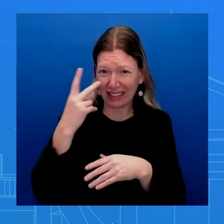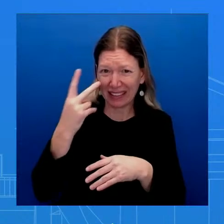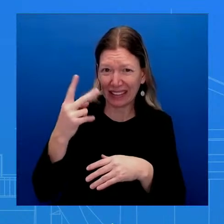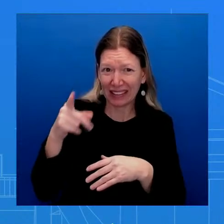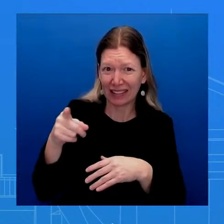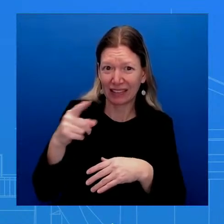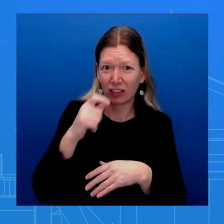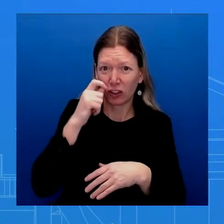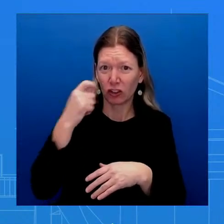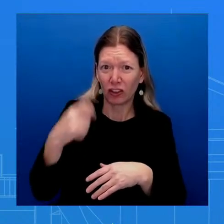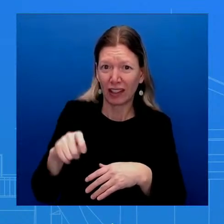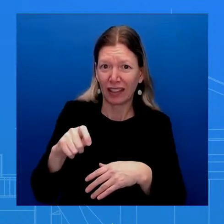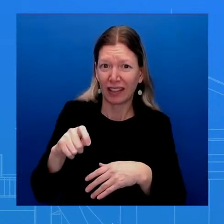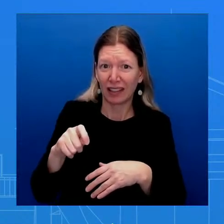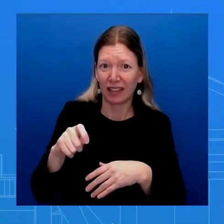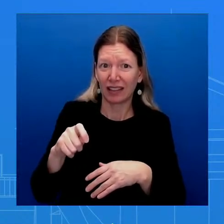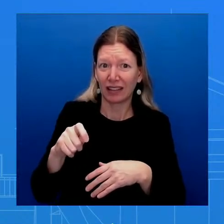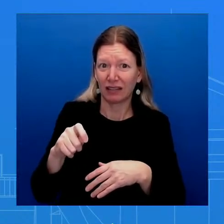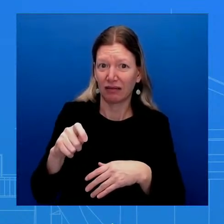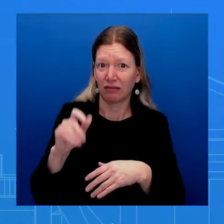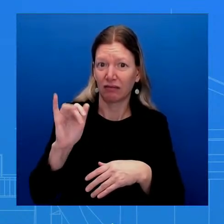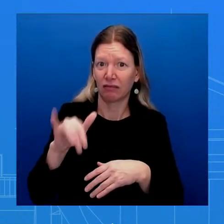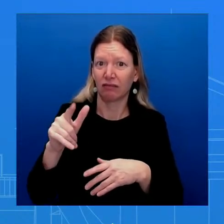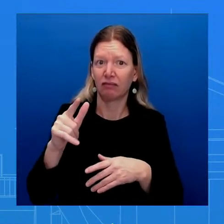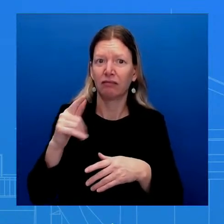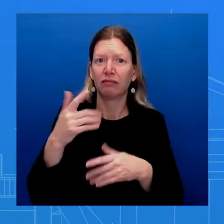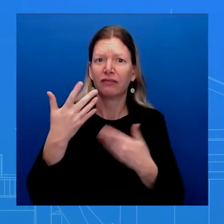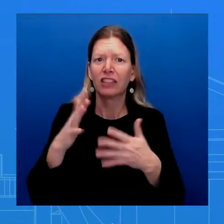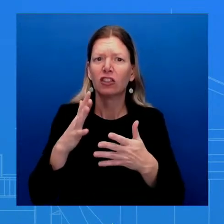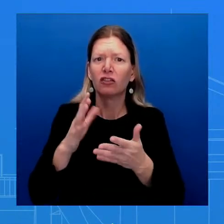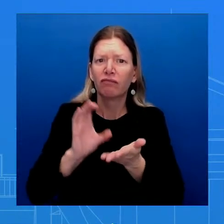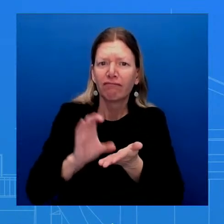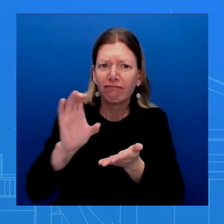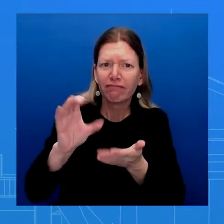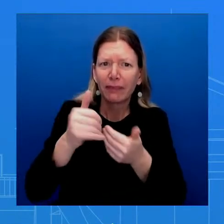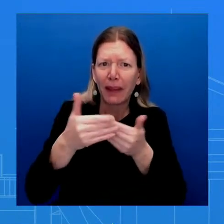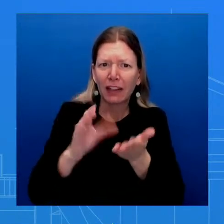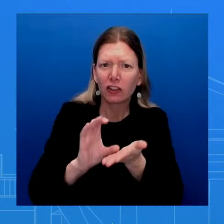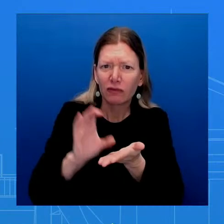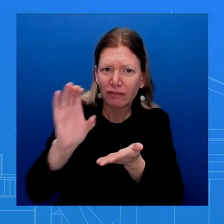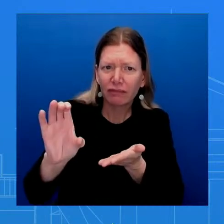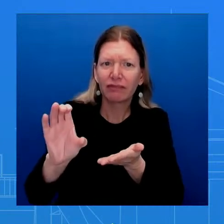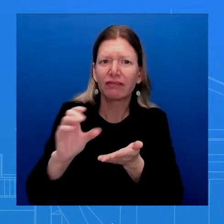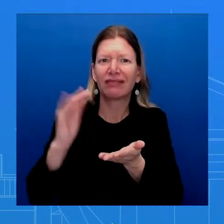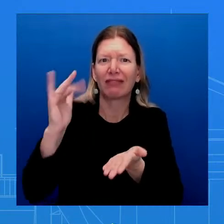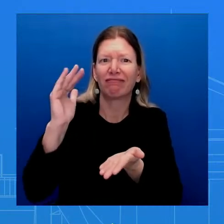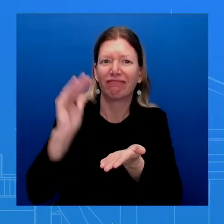are now at smaller increments in terms of how much money is being allocated because we just don't have the flexibility